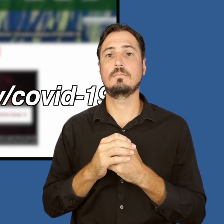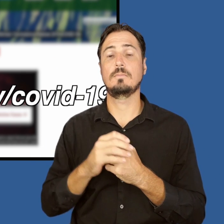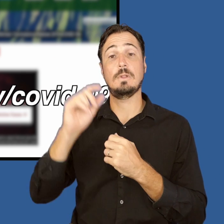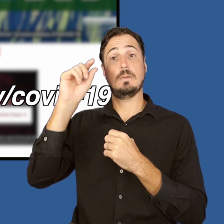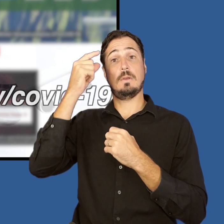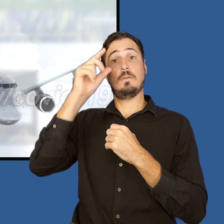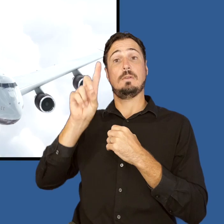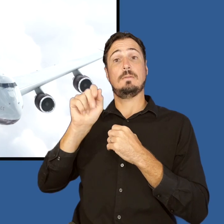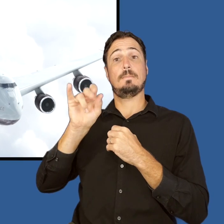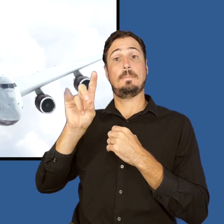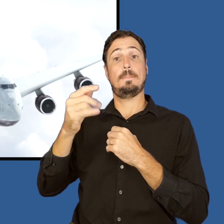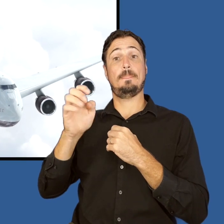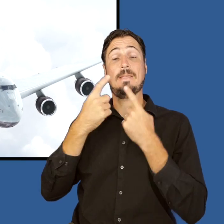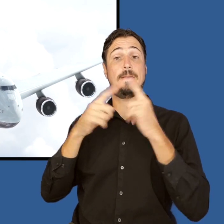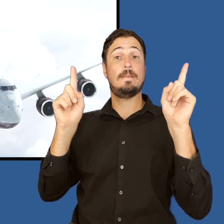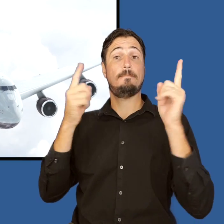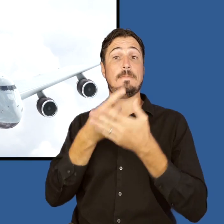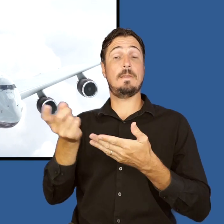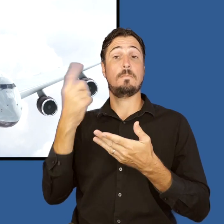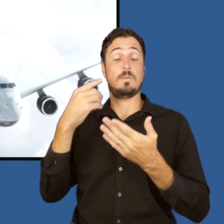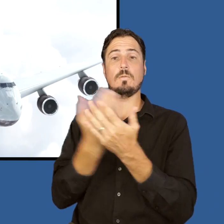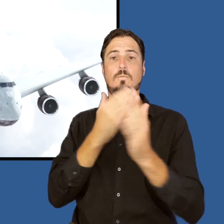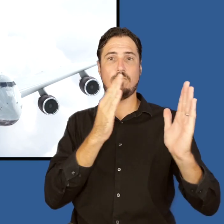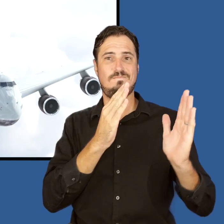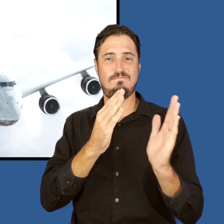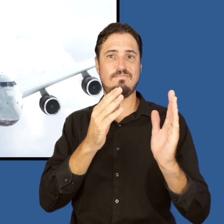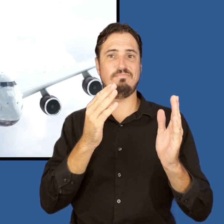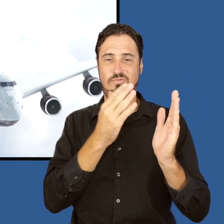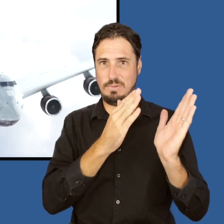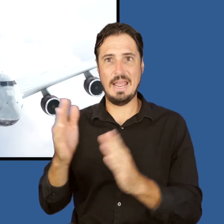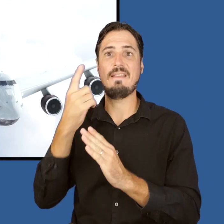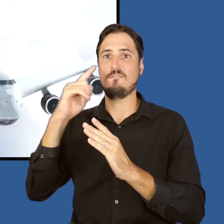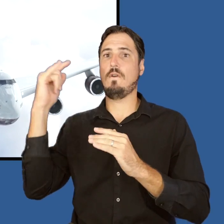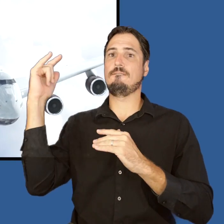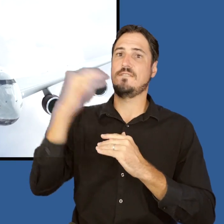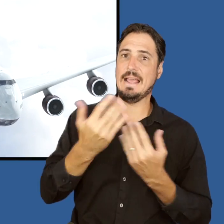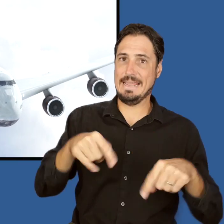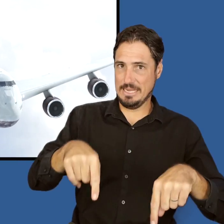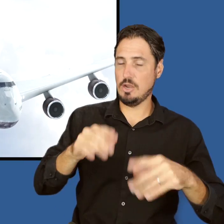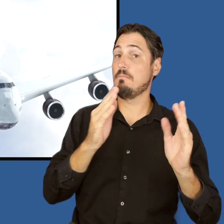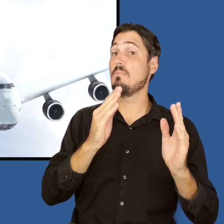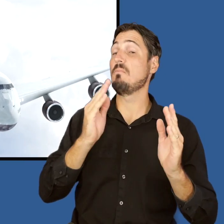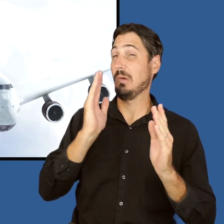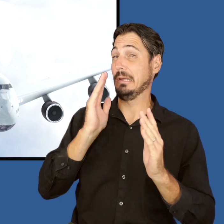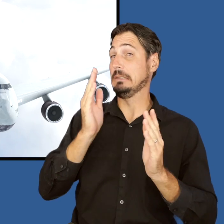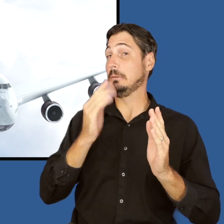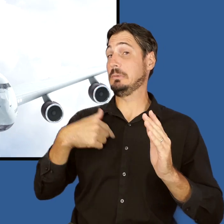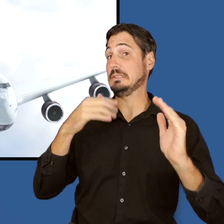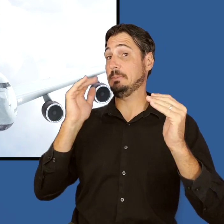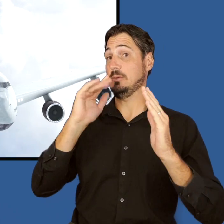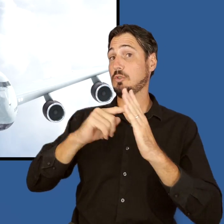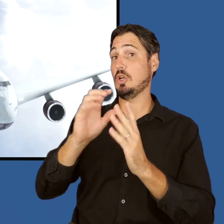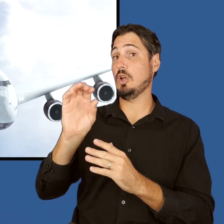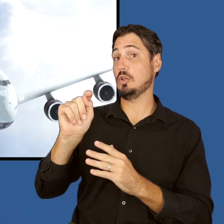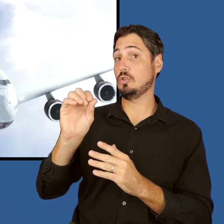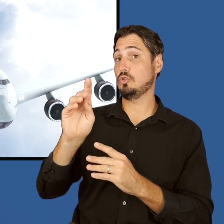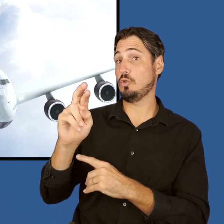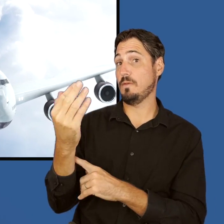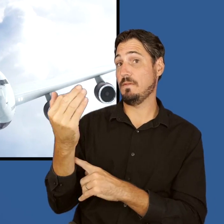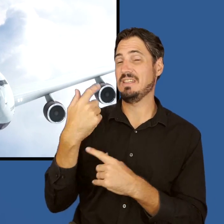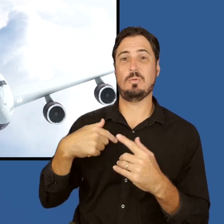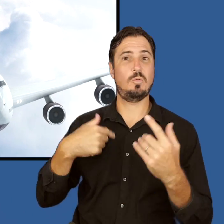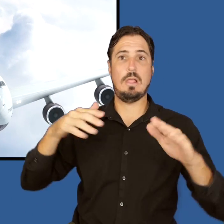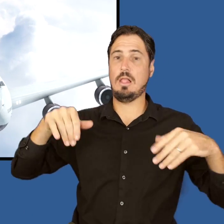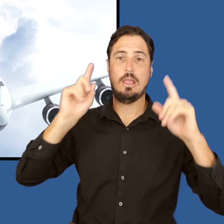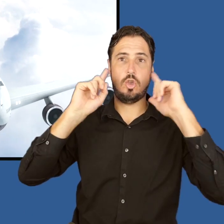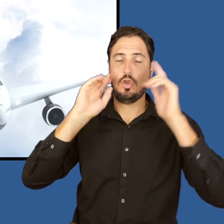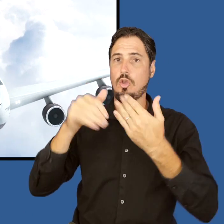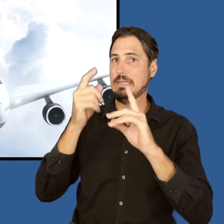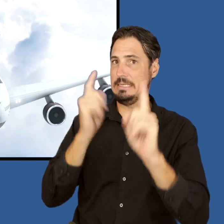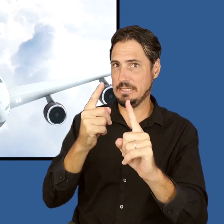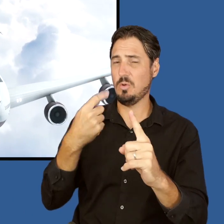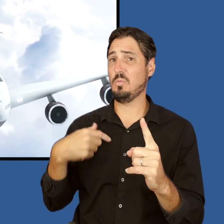Governor David Ige last week announced a new statewide travel plan which is set to be launched on October 15, but we are still awaiting more details on this plan. We are eagerly awaiting the